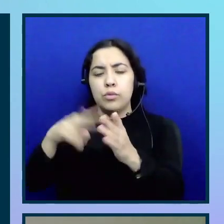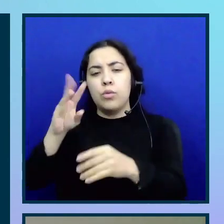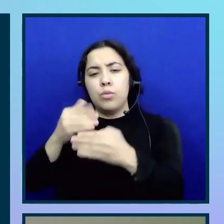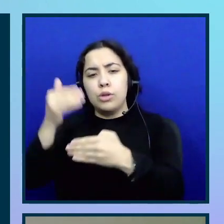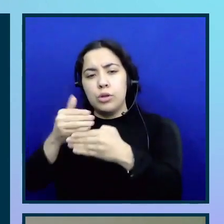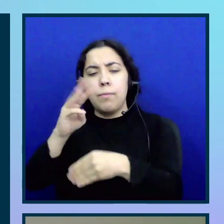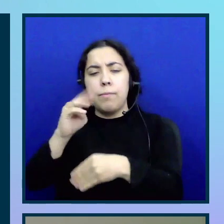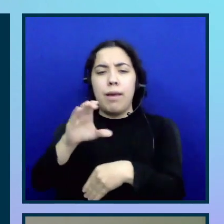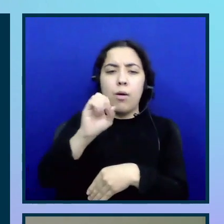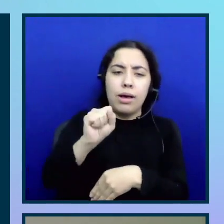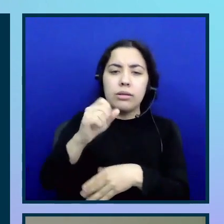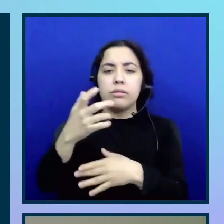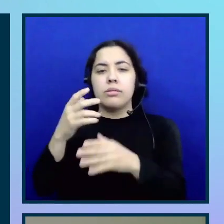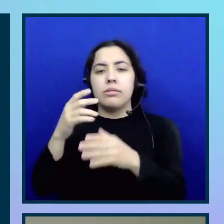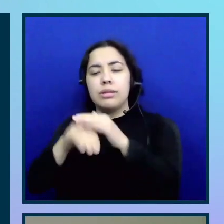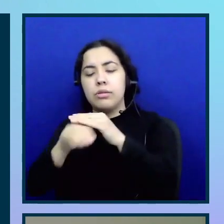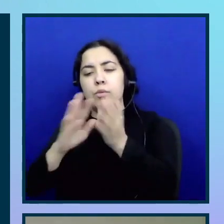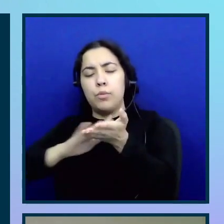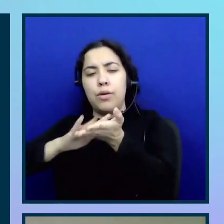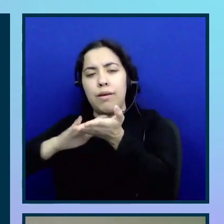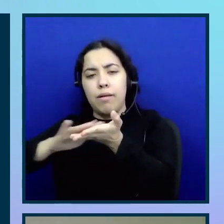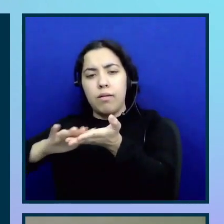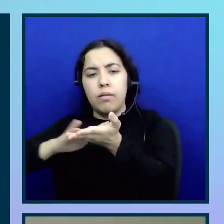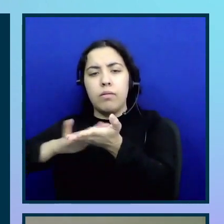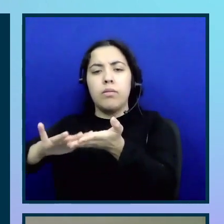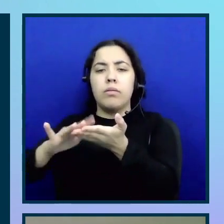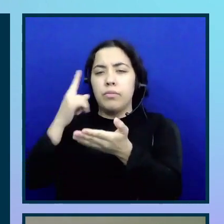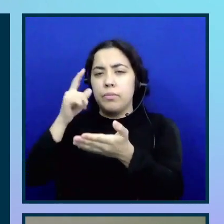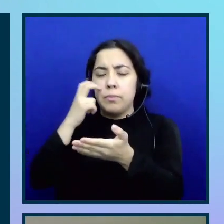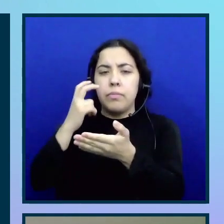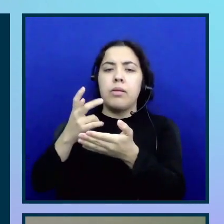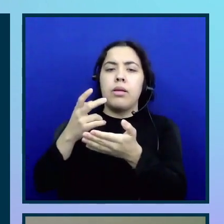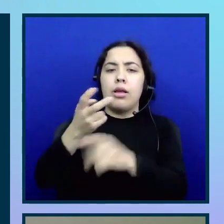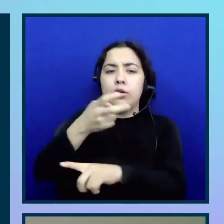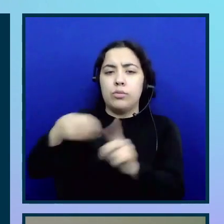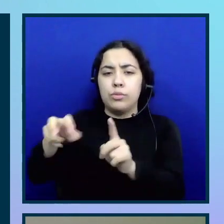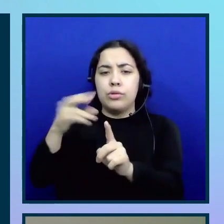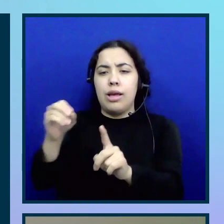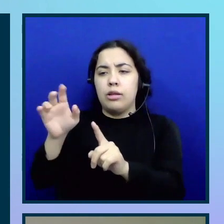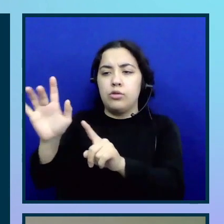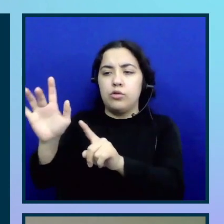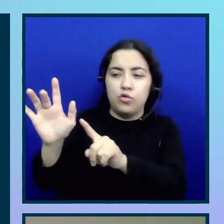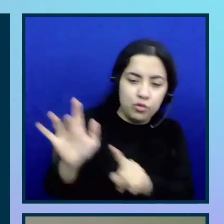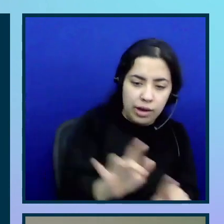switch mobility devices like, switch and Dragon naturally speaking, magnification software,